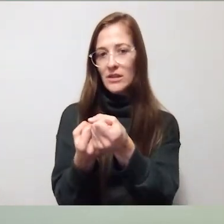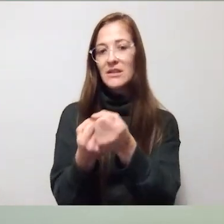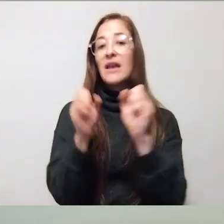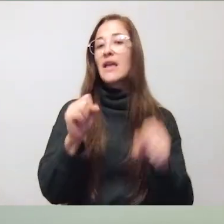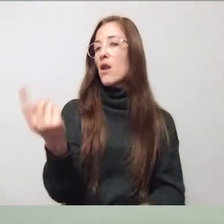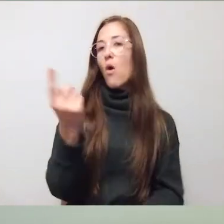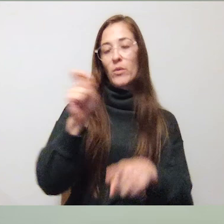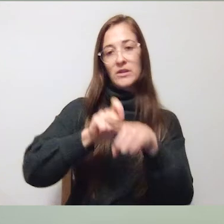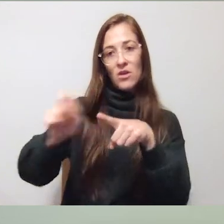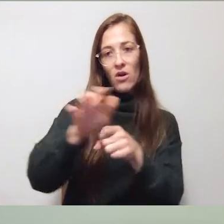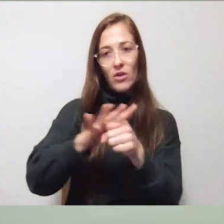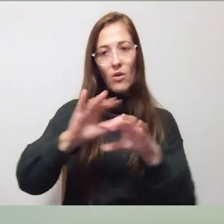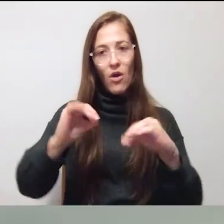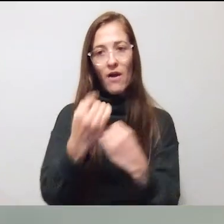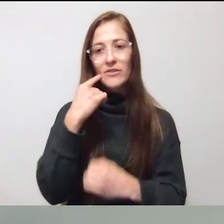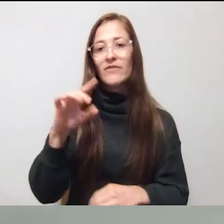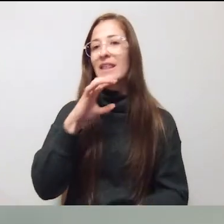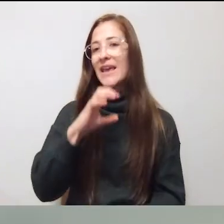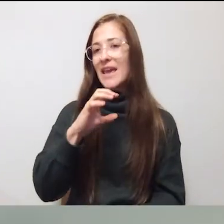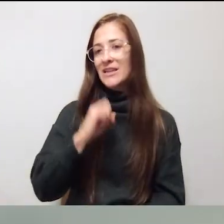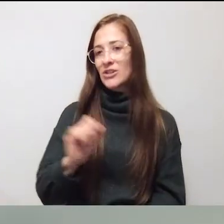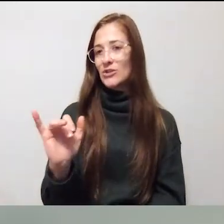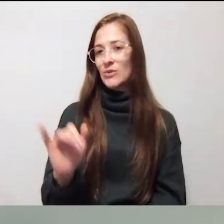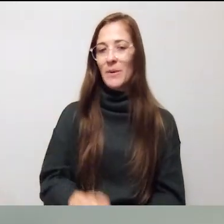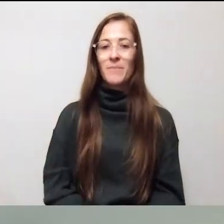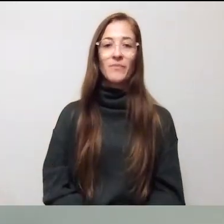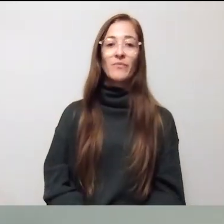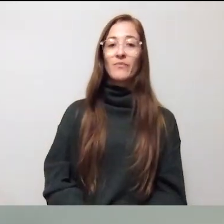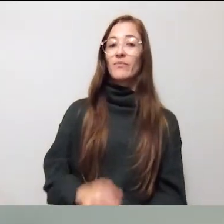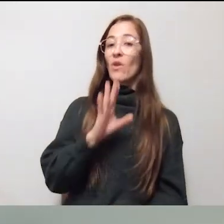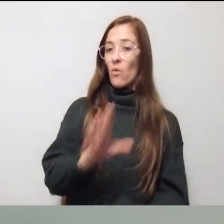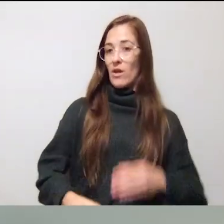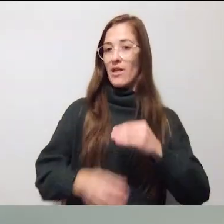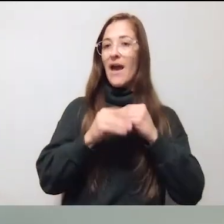your local office for the aging. And we'll put that information in the notes of this podcast